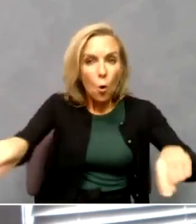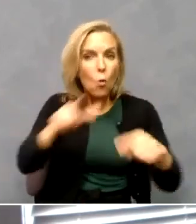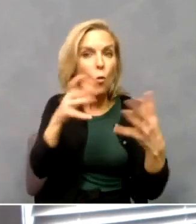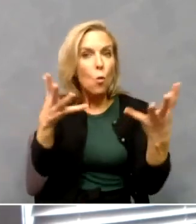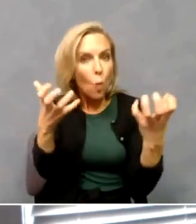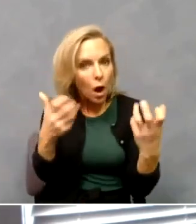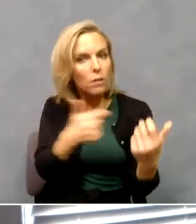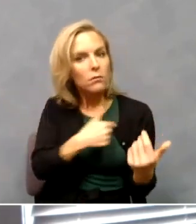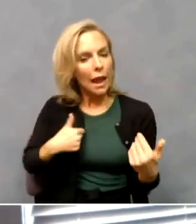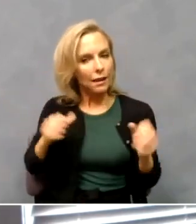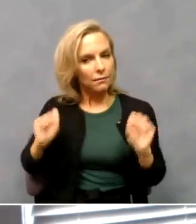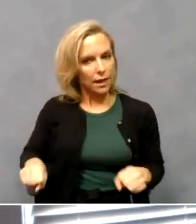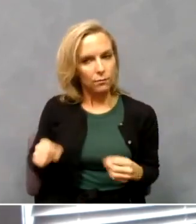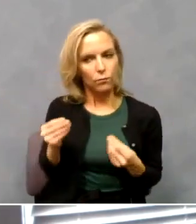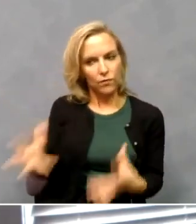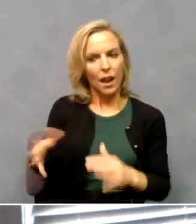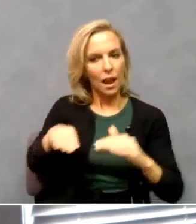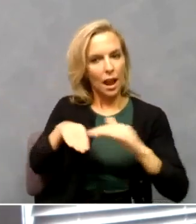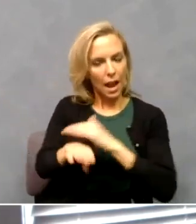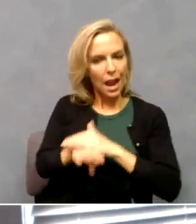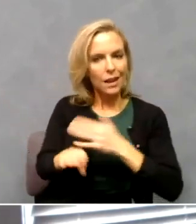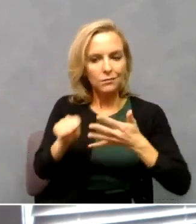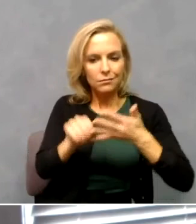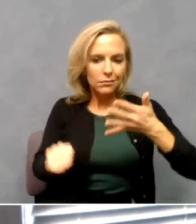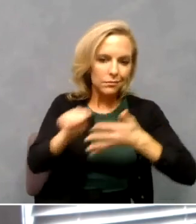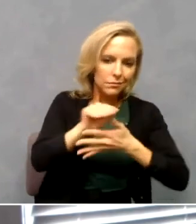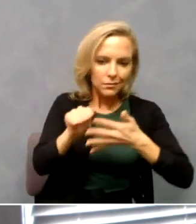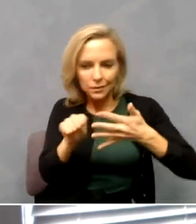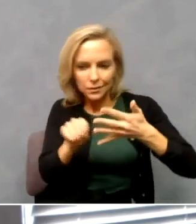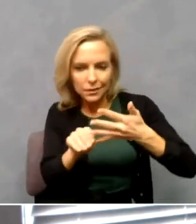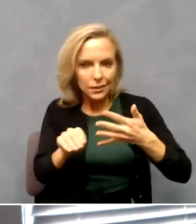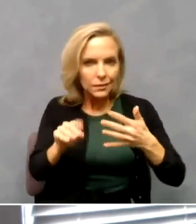prioritized way as efficiently as possible. So thank you for your